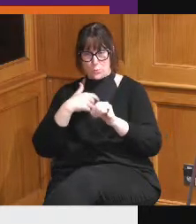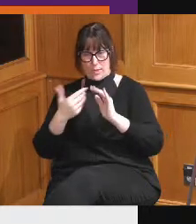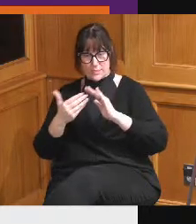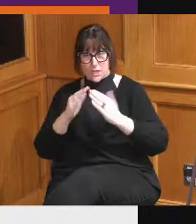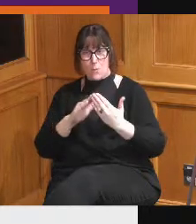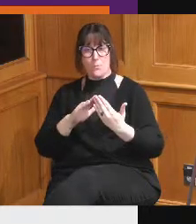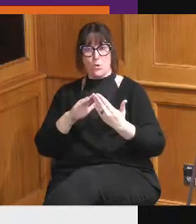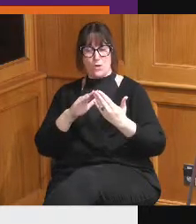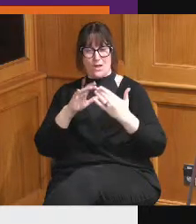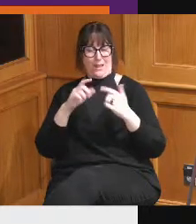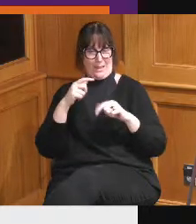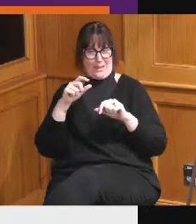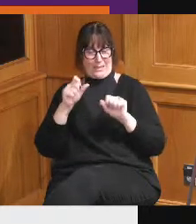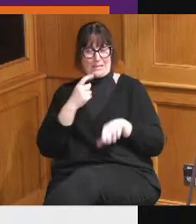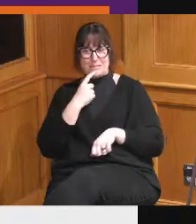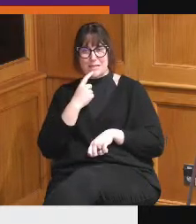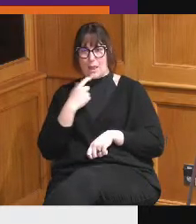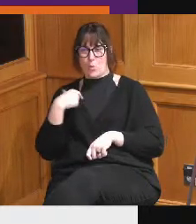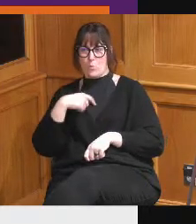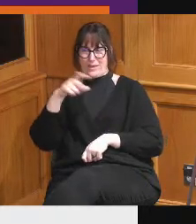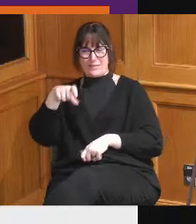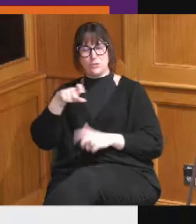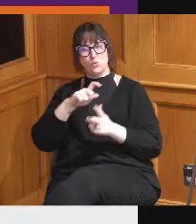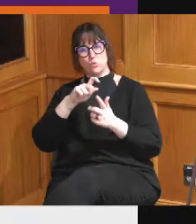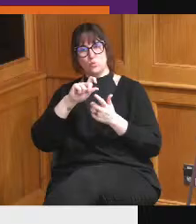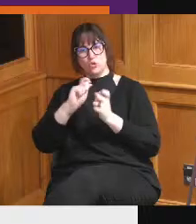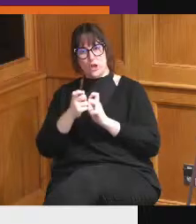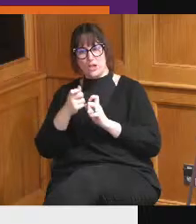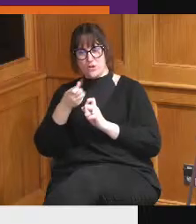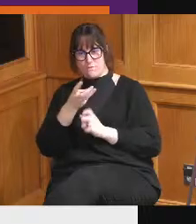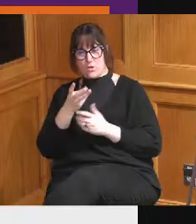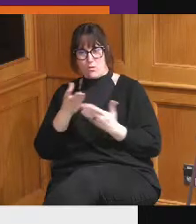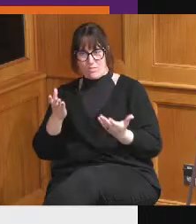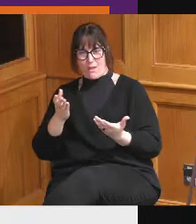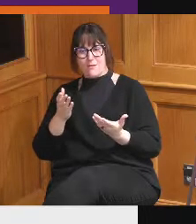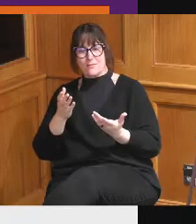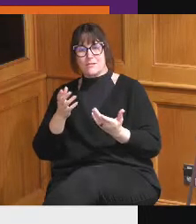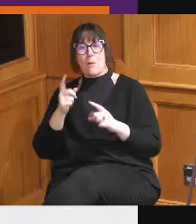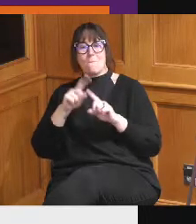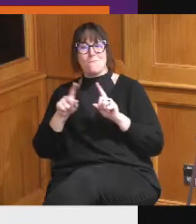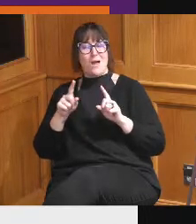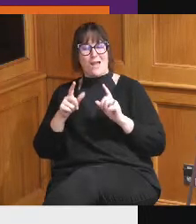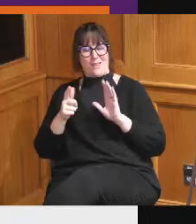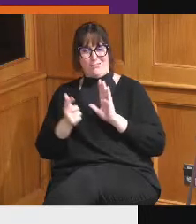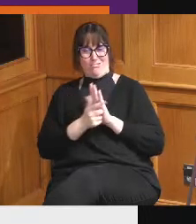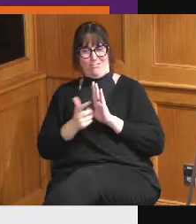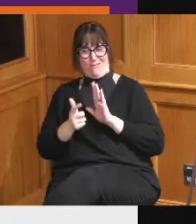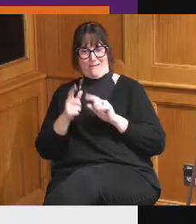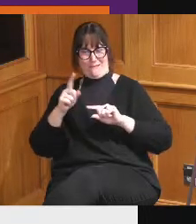maybe there's some things we want to change to try to allow this that that are preventing it so that